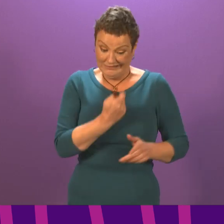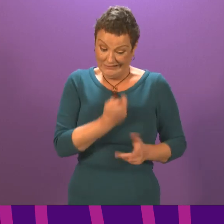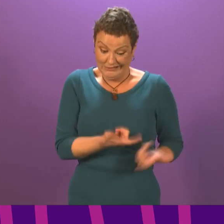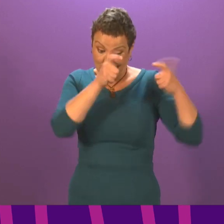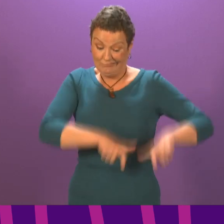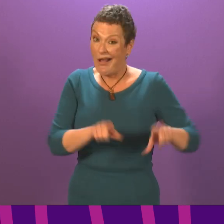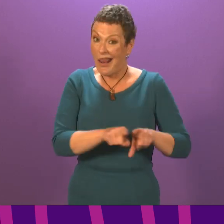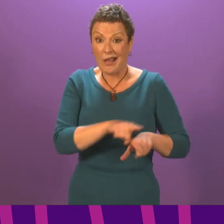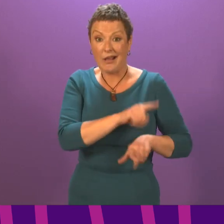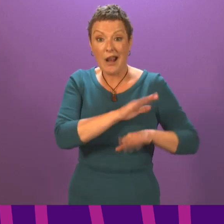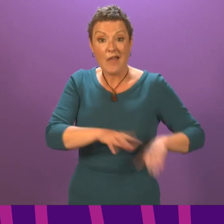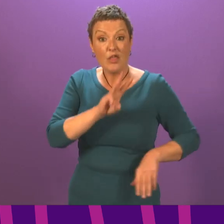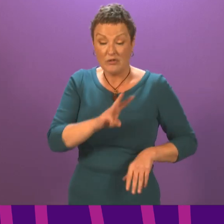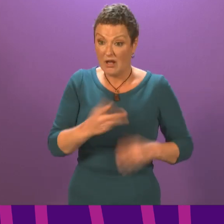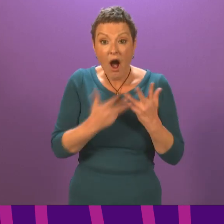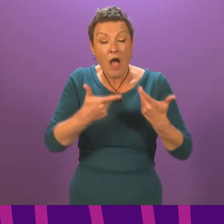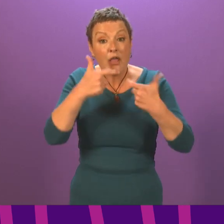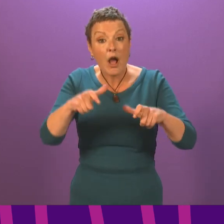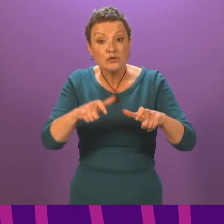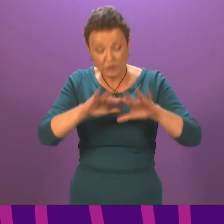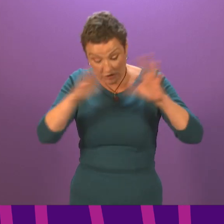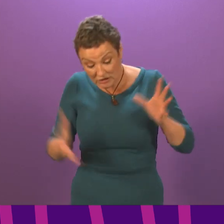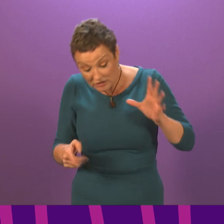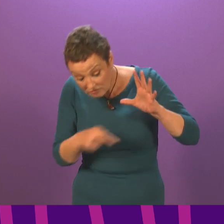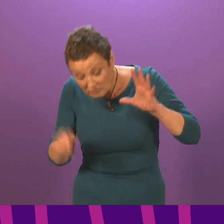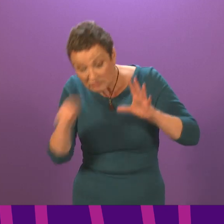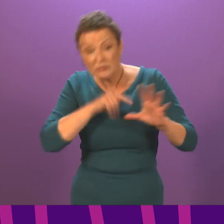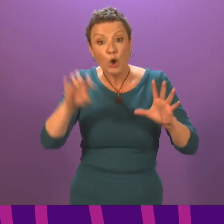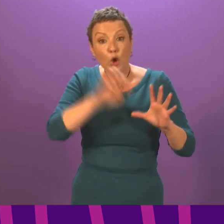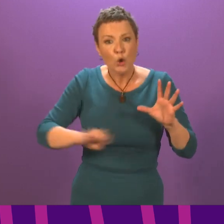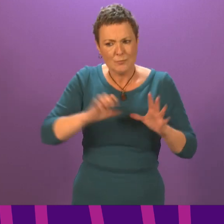across Europe are reimposing lockdowns as the winter months start to take their toll.